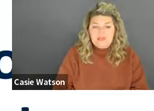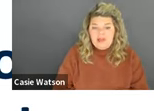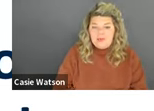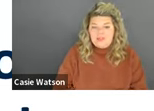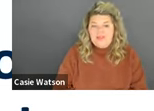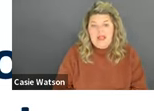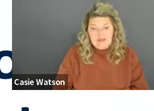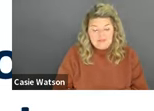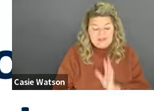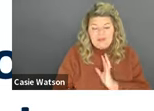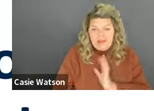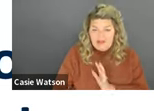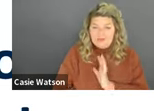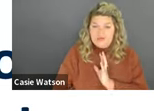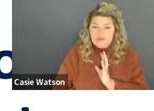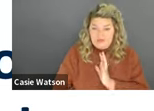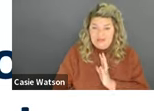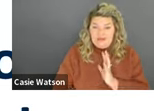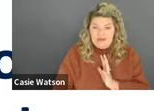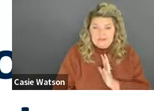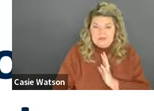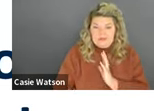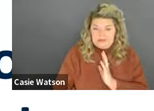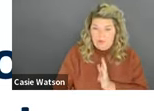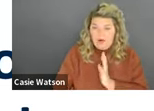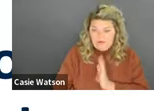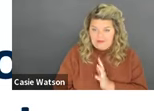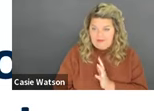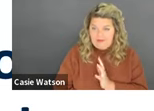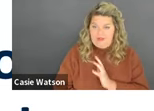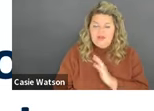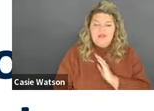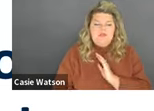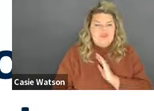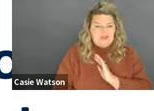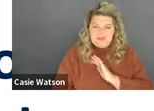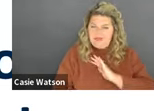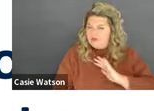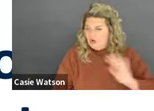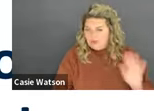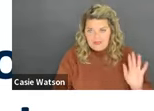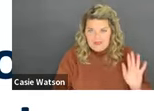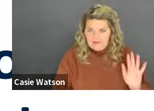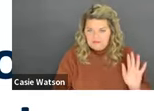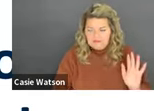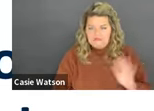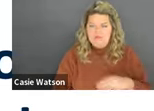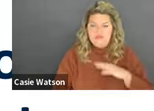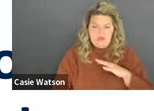If a Deaf person happens to be able to read lips somewhat effectively, just speak normally.